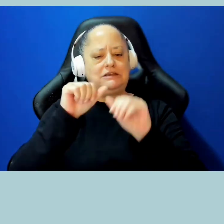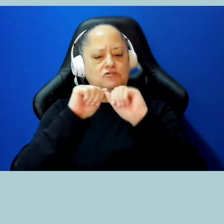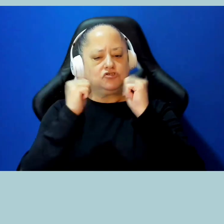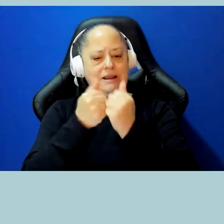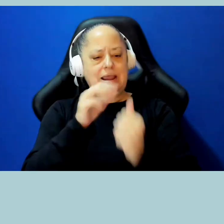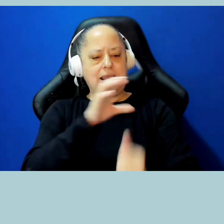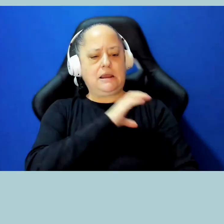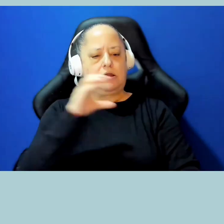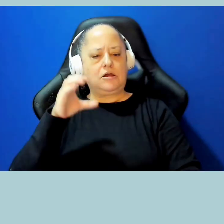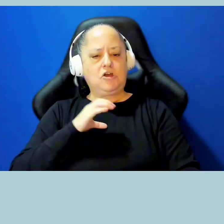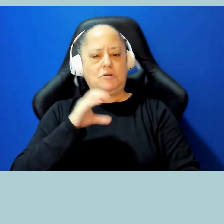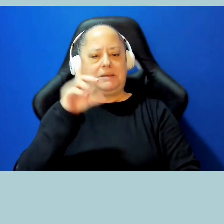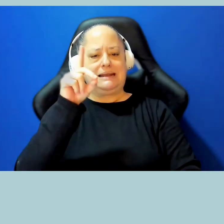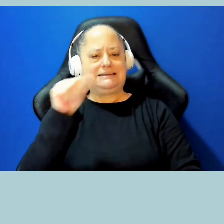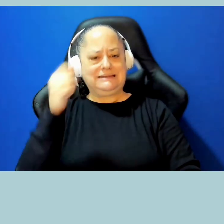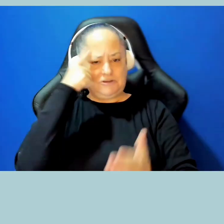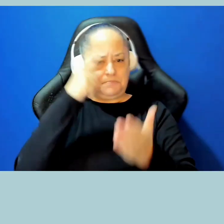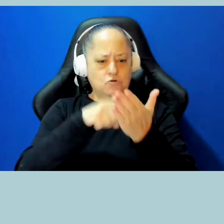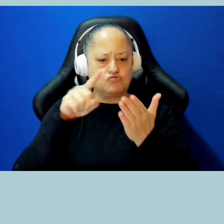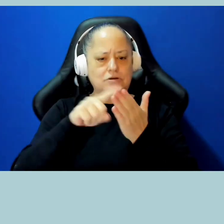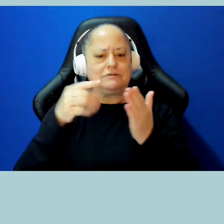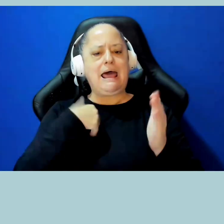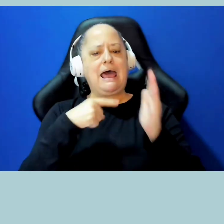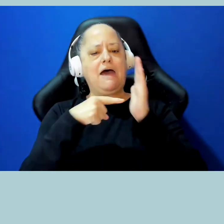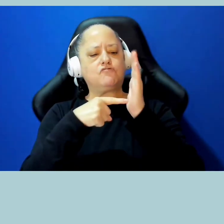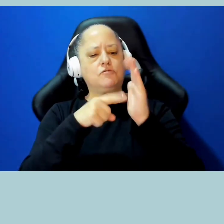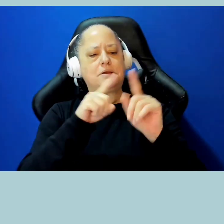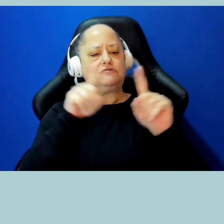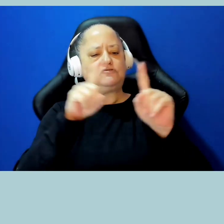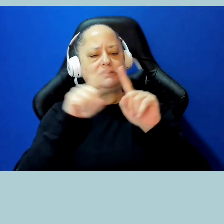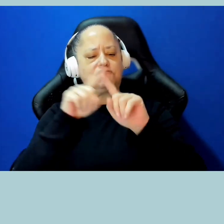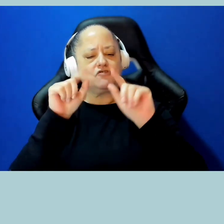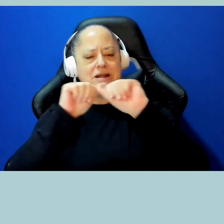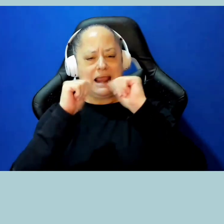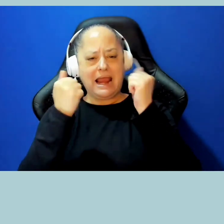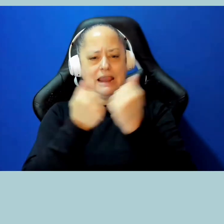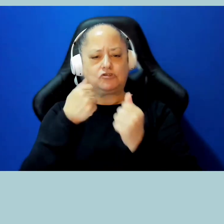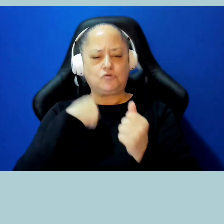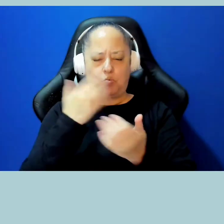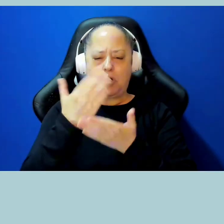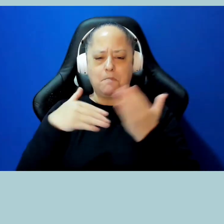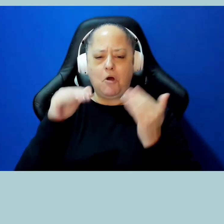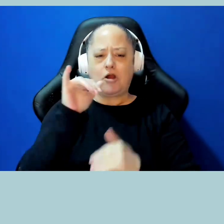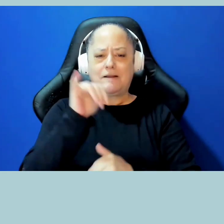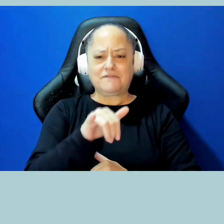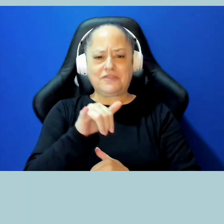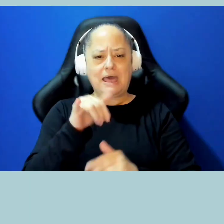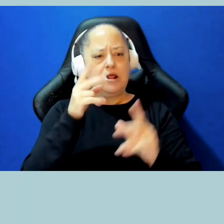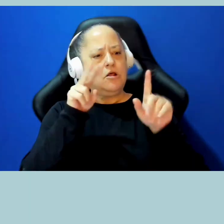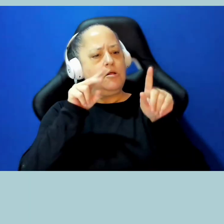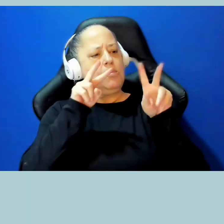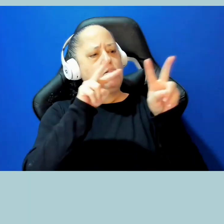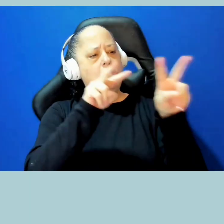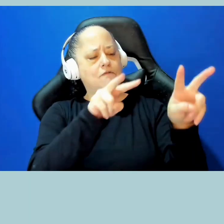research that, you know, has representation from many different agencies. And so we're a part of that and look forward to working with our partners to see how we